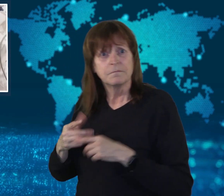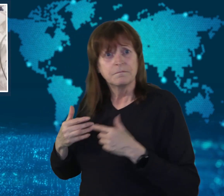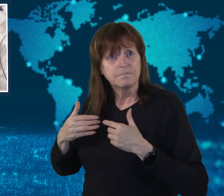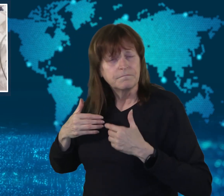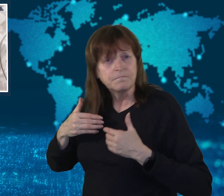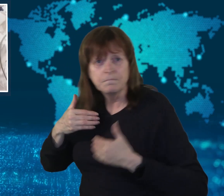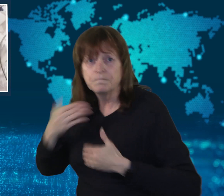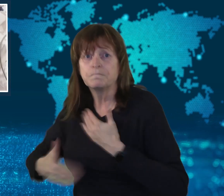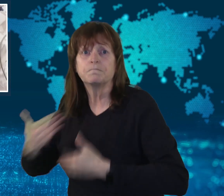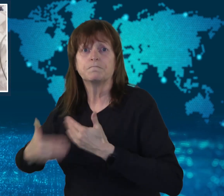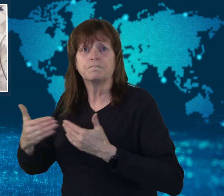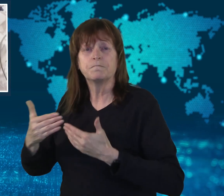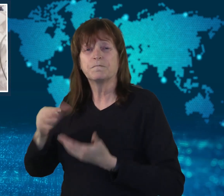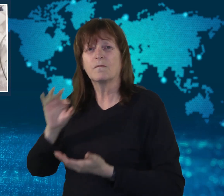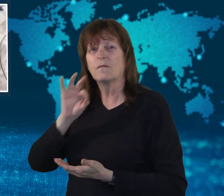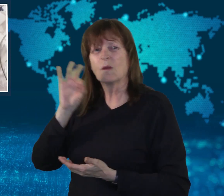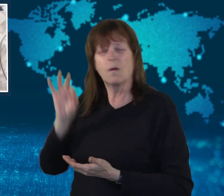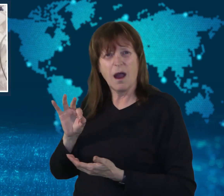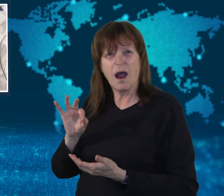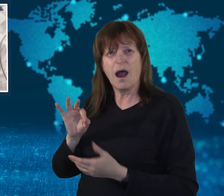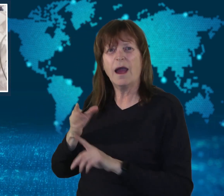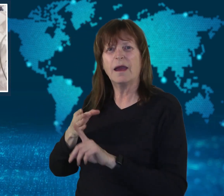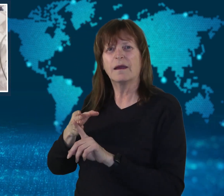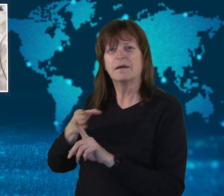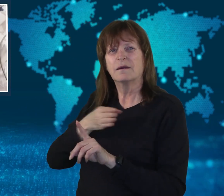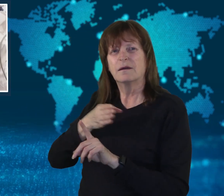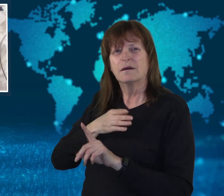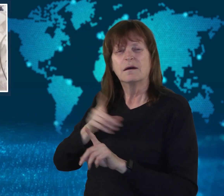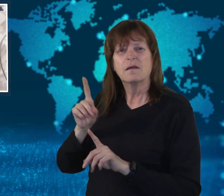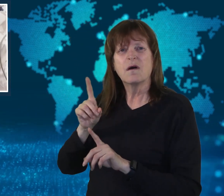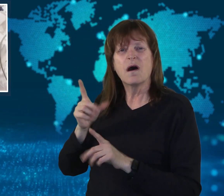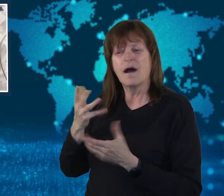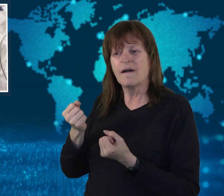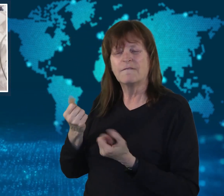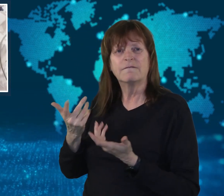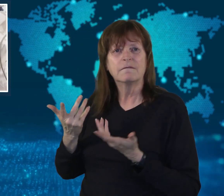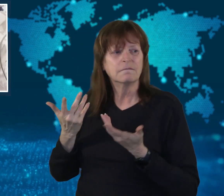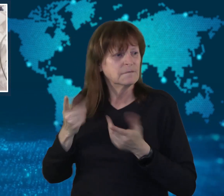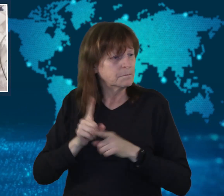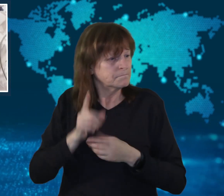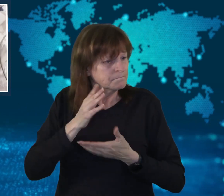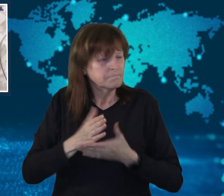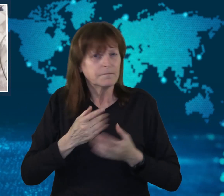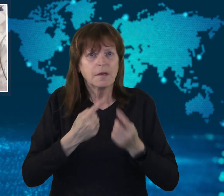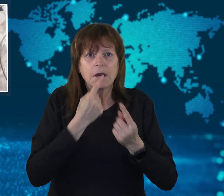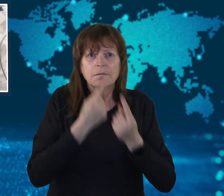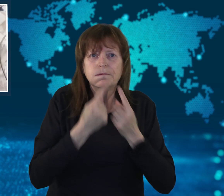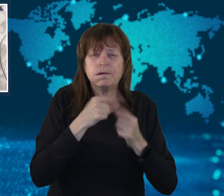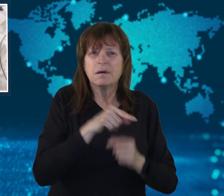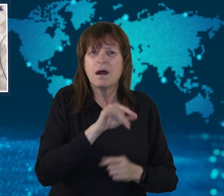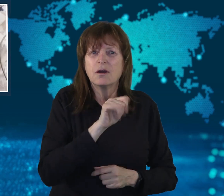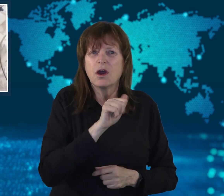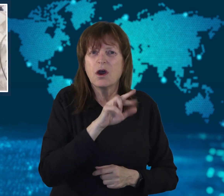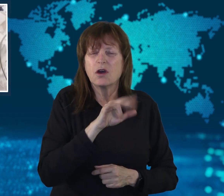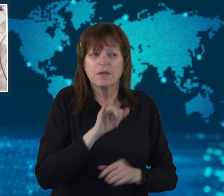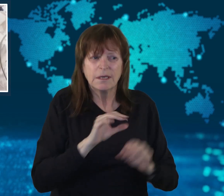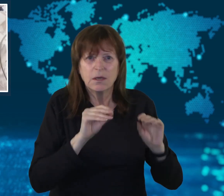Kansas City said they could not take action earlier